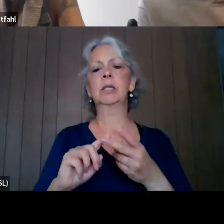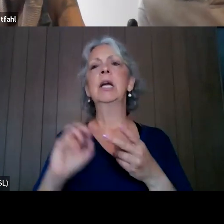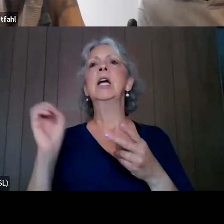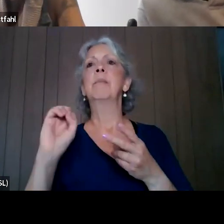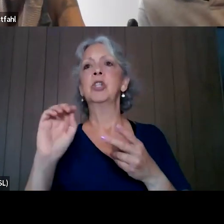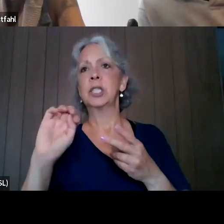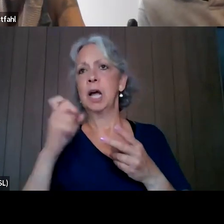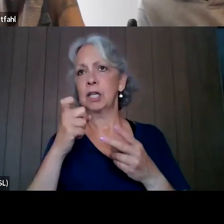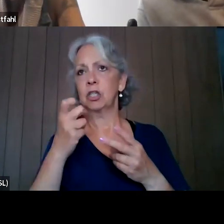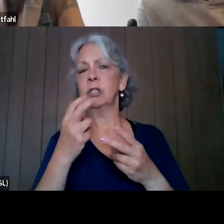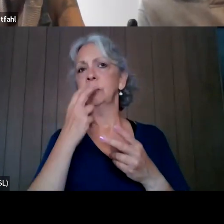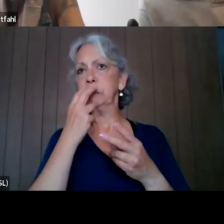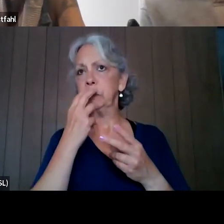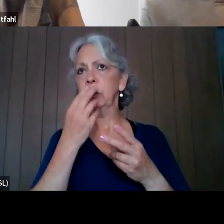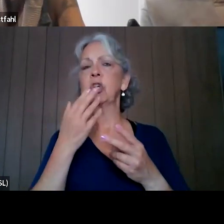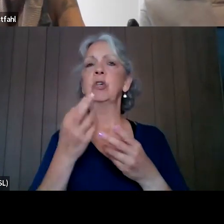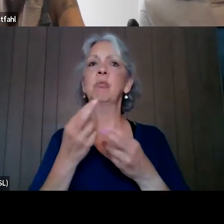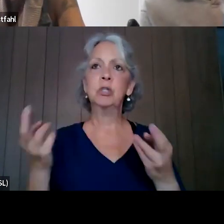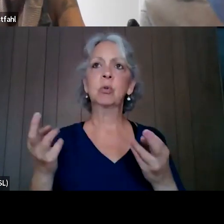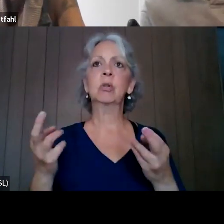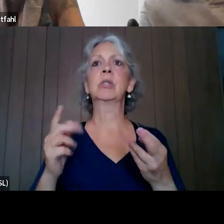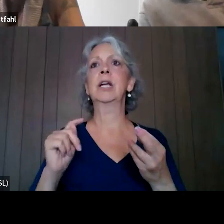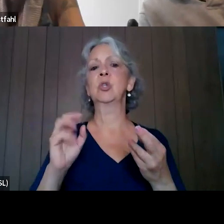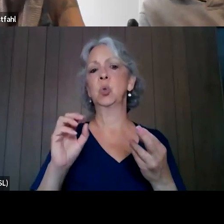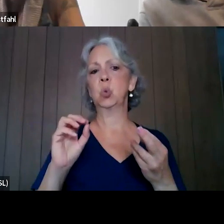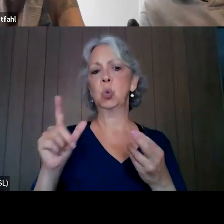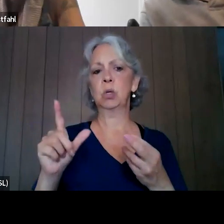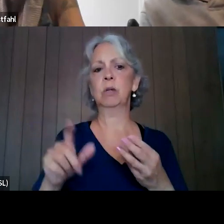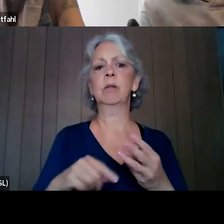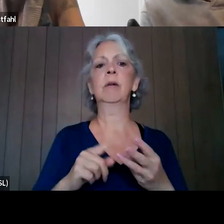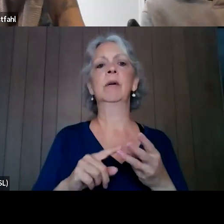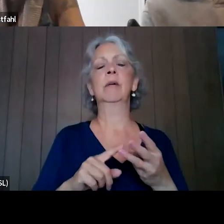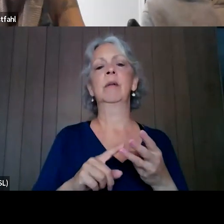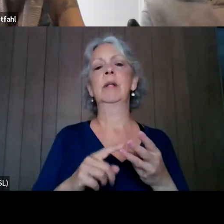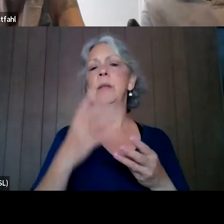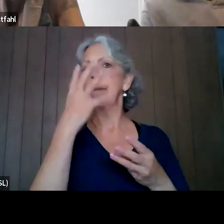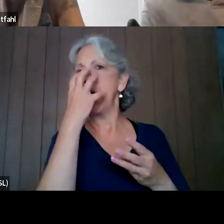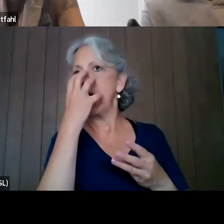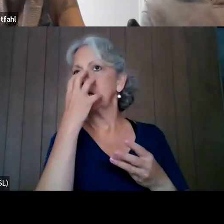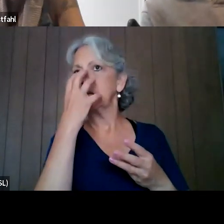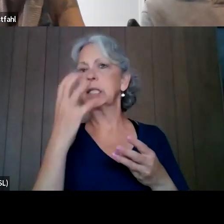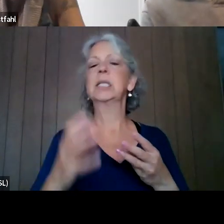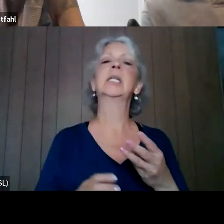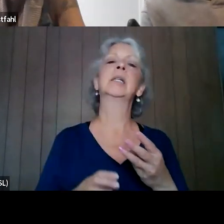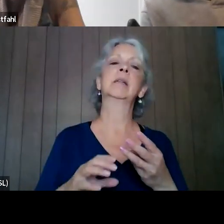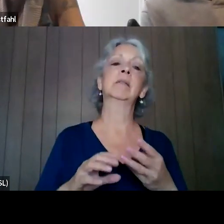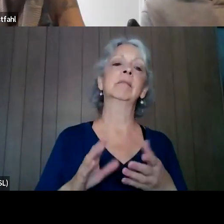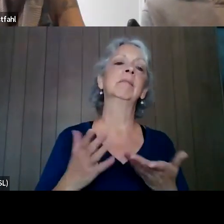is a great resource and tool to have, also a bag valve mask. These things work great. You know, a lot of times what we're doing